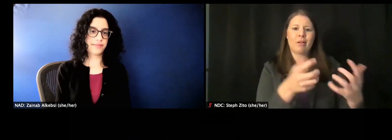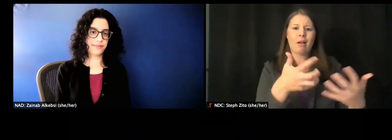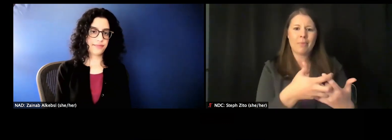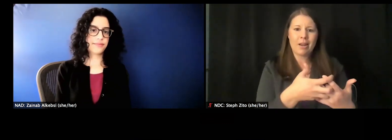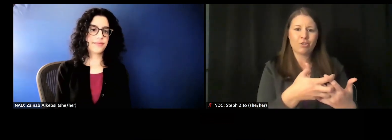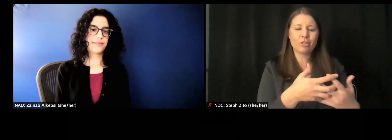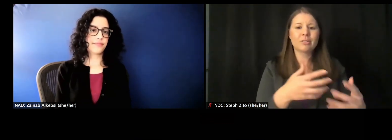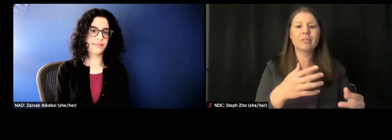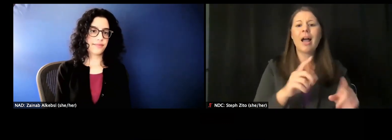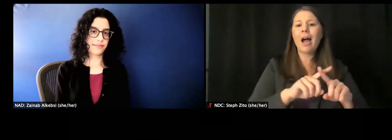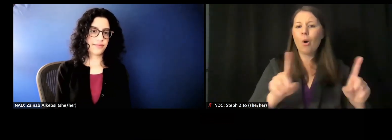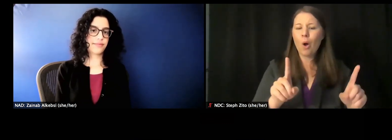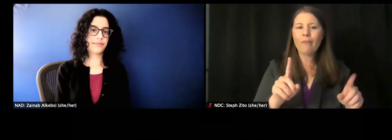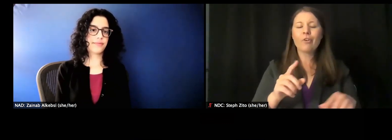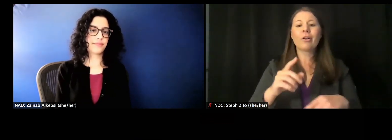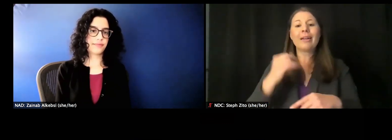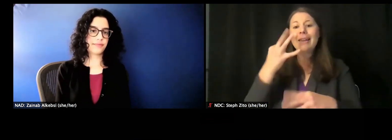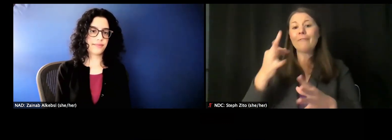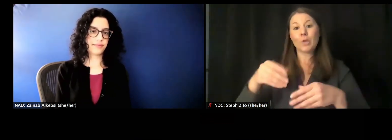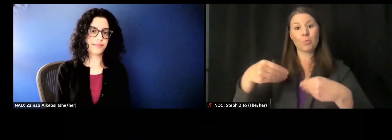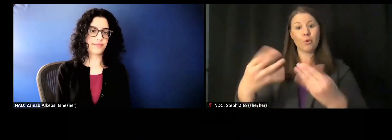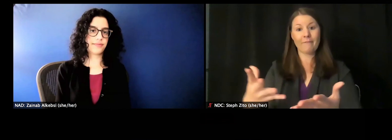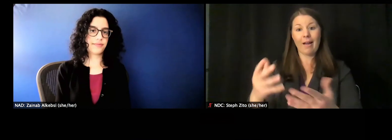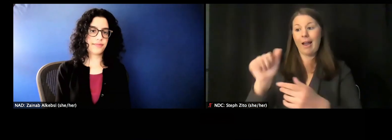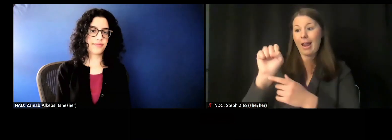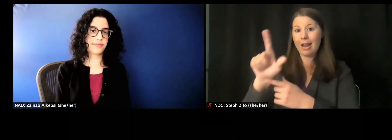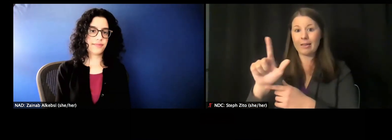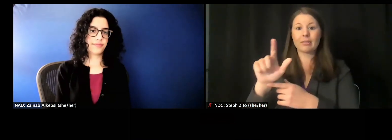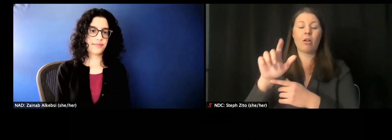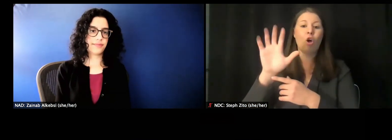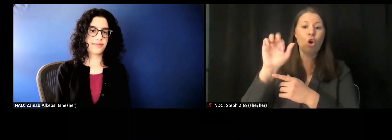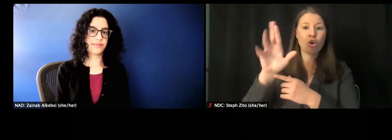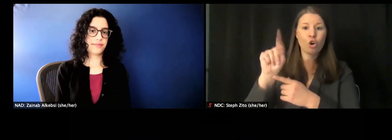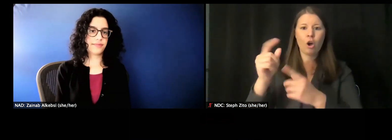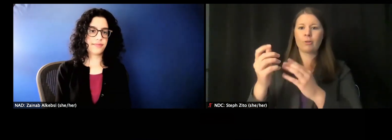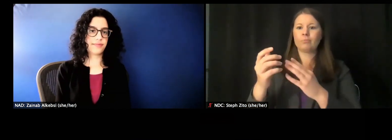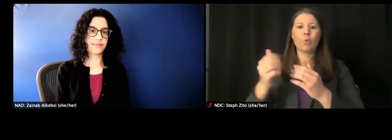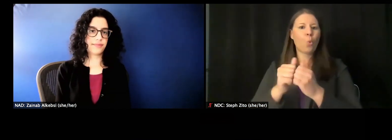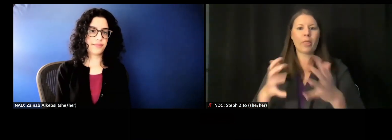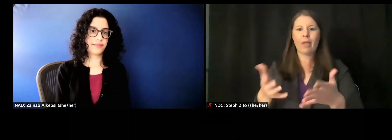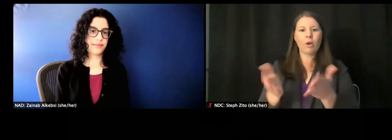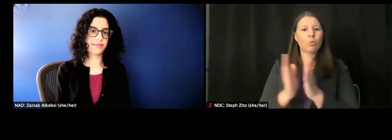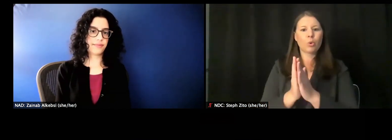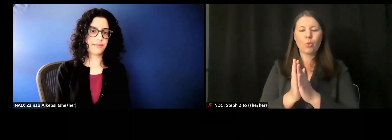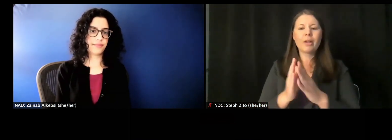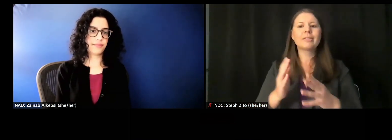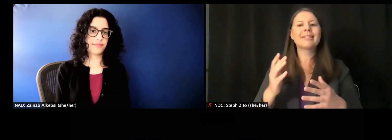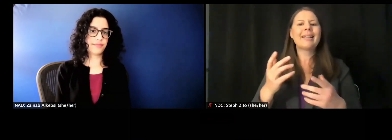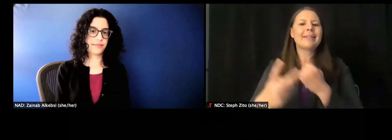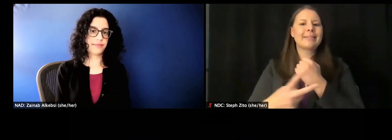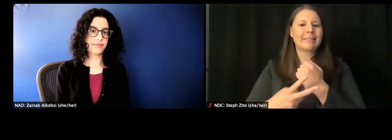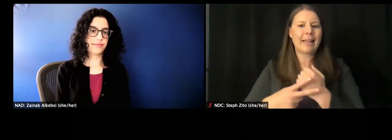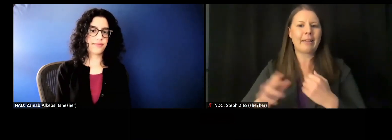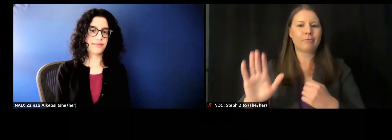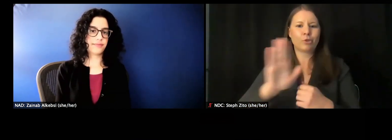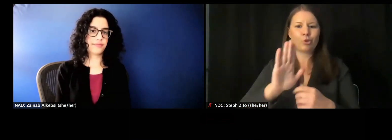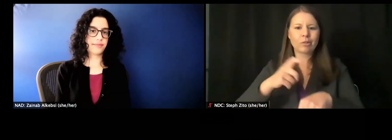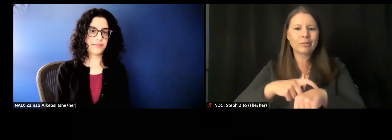for the public to fill, that accommodation could be made through that registration form.